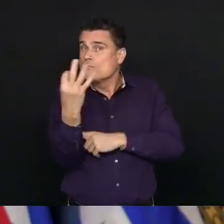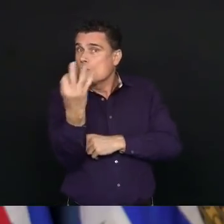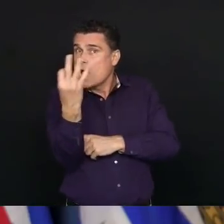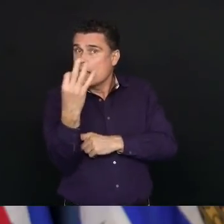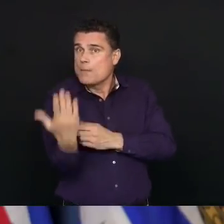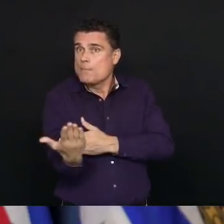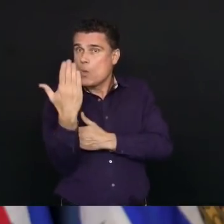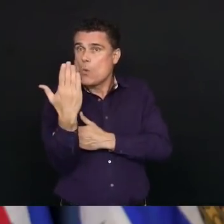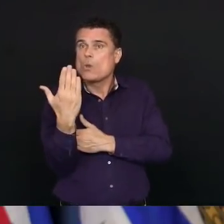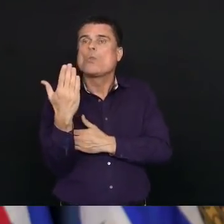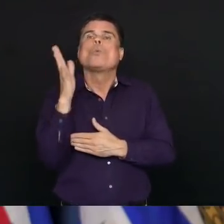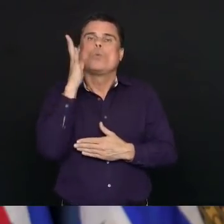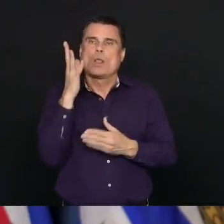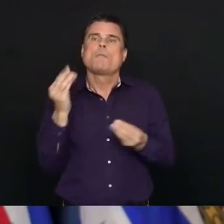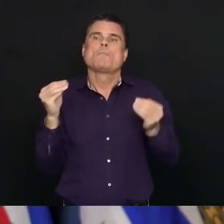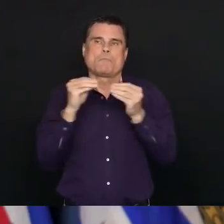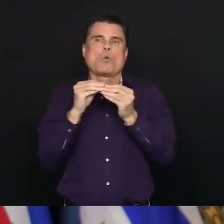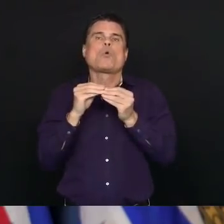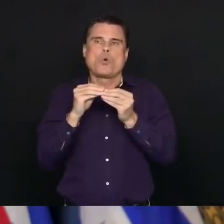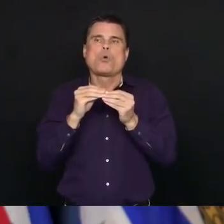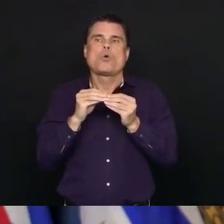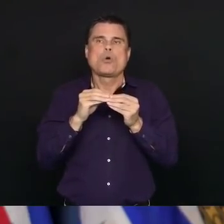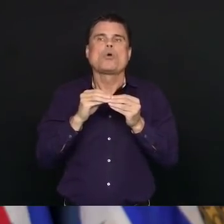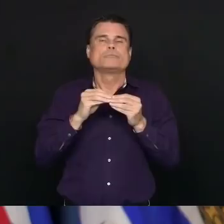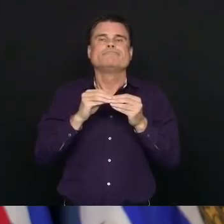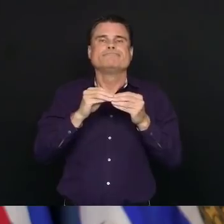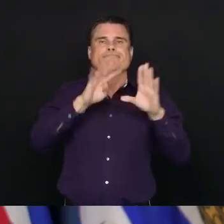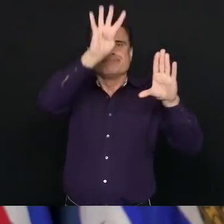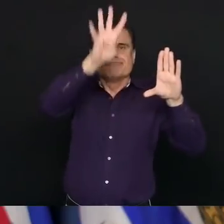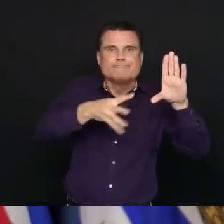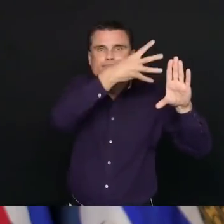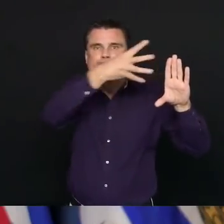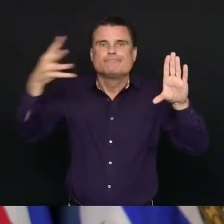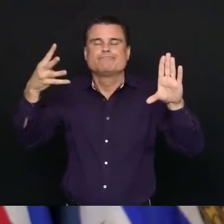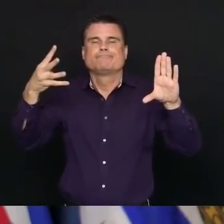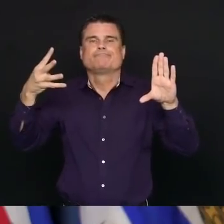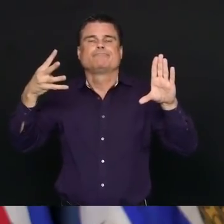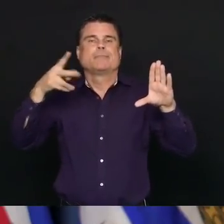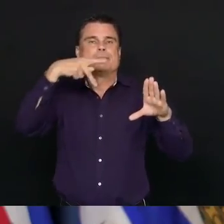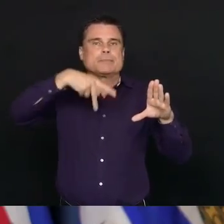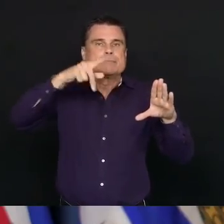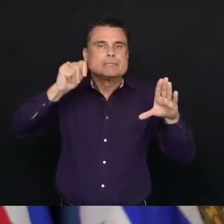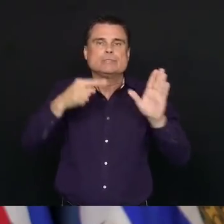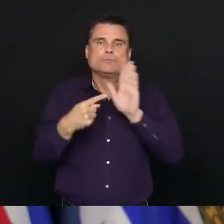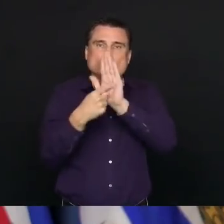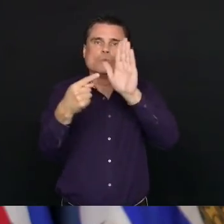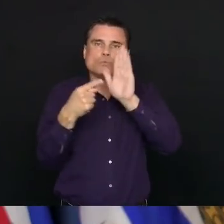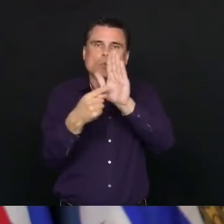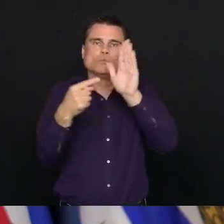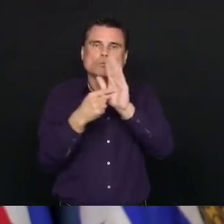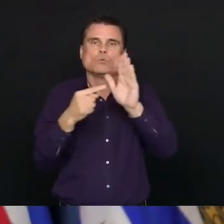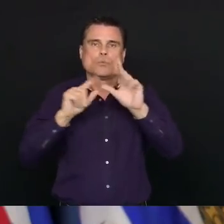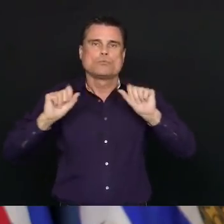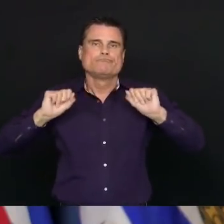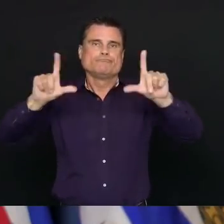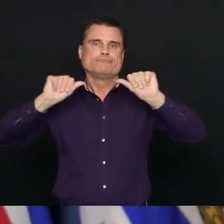provided probably next Friday morning. So you can plan for that. As you know we were the first province to provide its modeling two weeks ago.